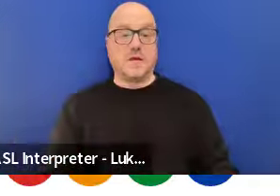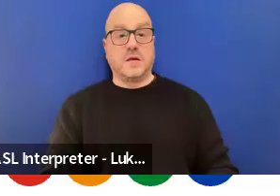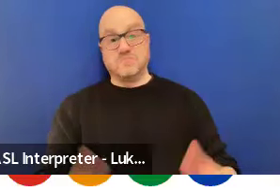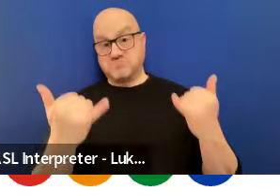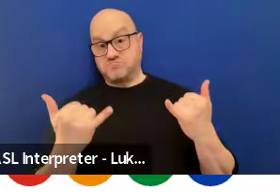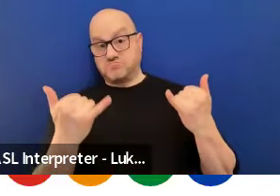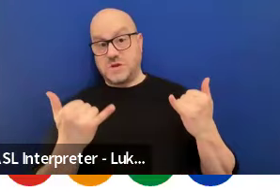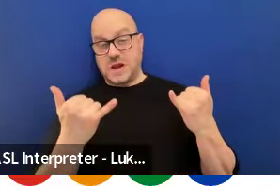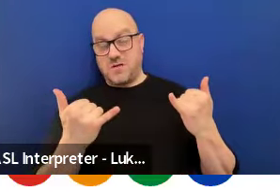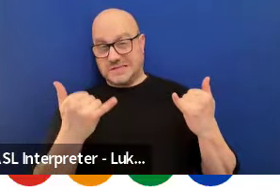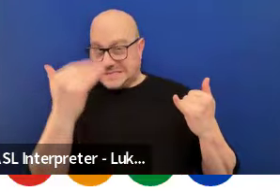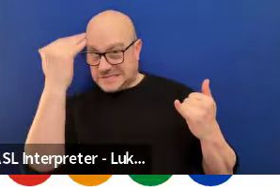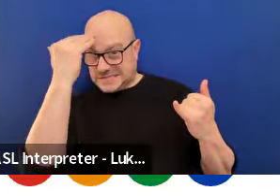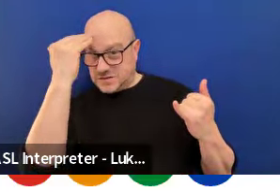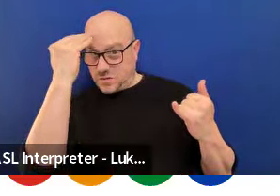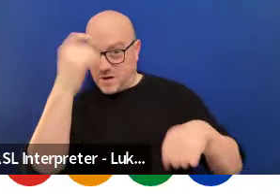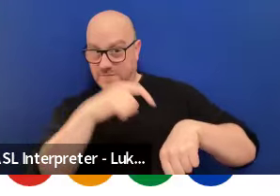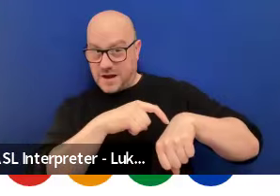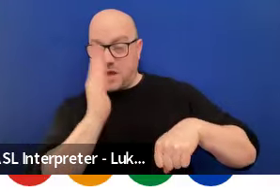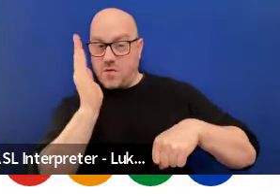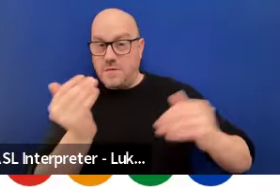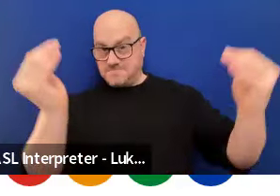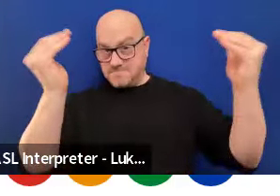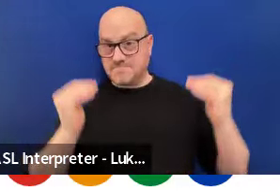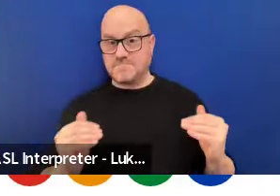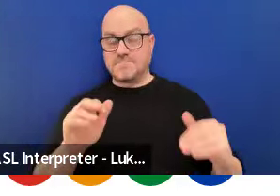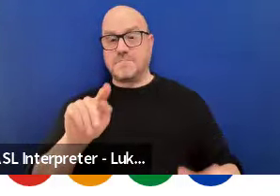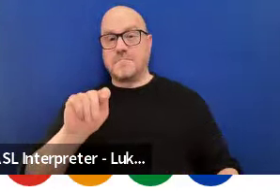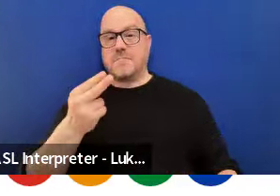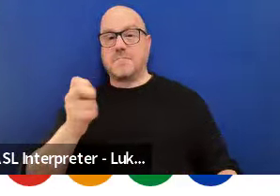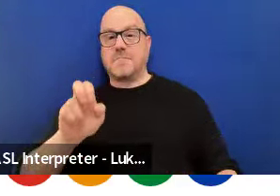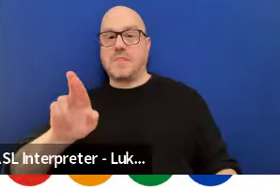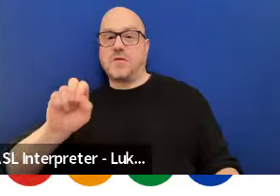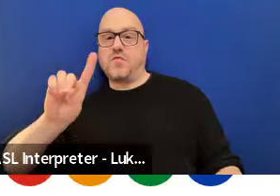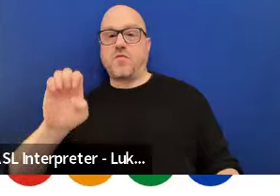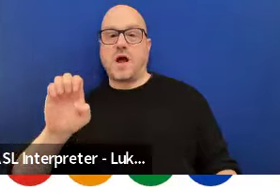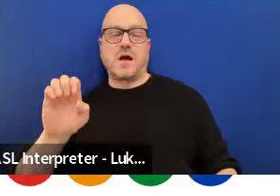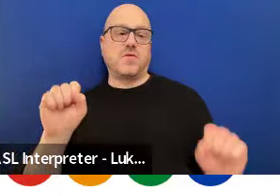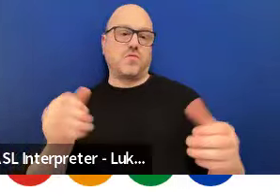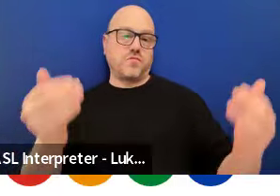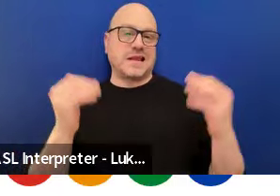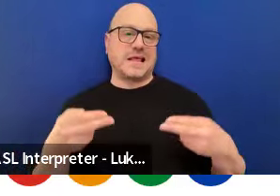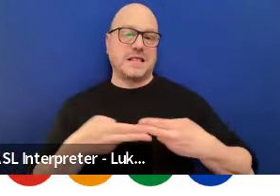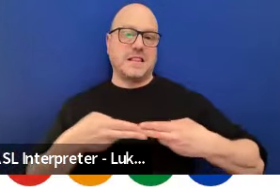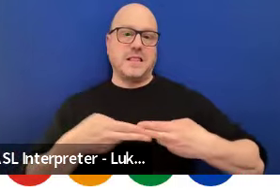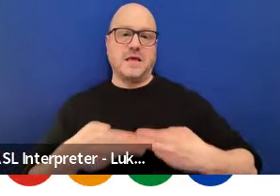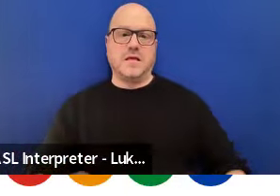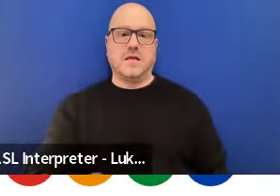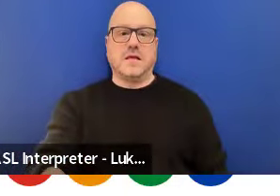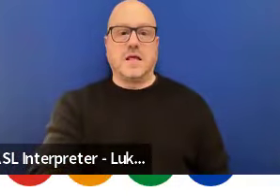WITH YOU AFTER THE MEETING. THANK YOU, KAT. AT THIS TIME TO BE AWARE OF TIME, I'M GOING TO MOVE TO THE